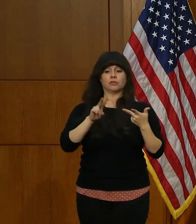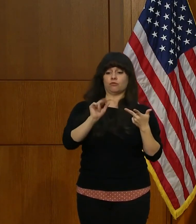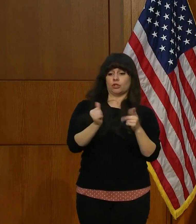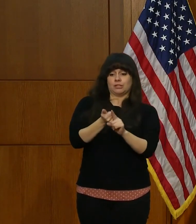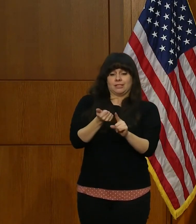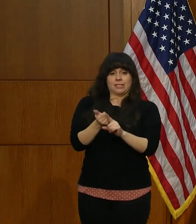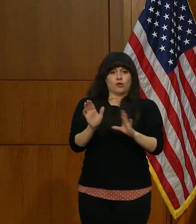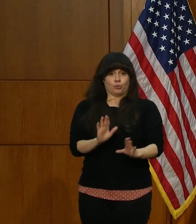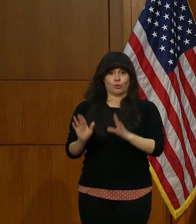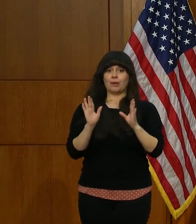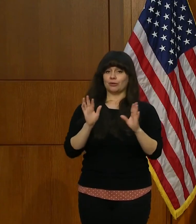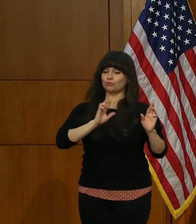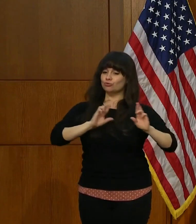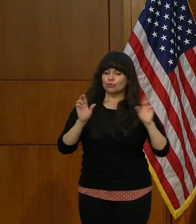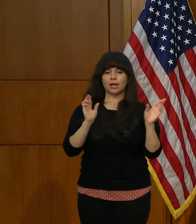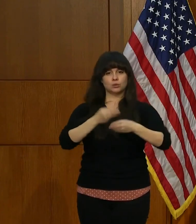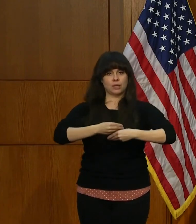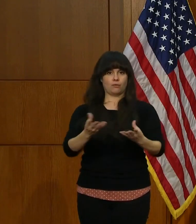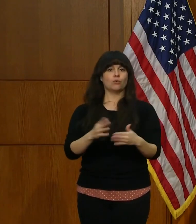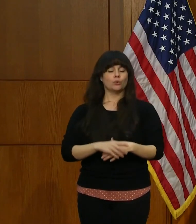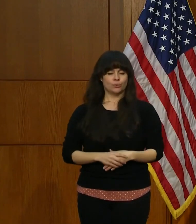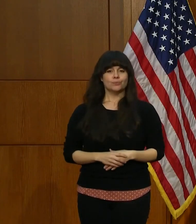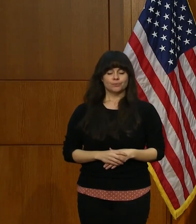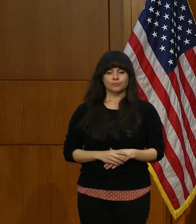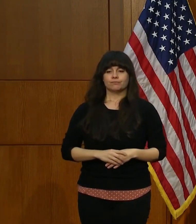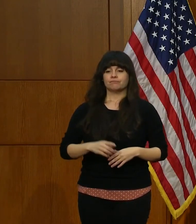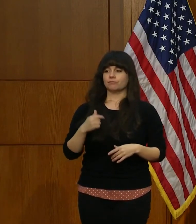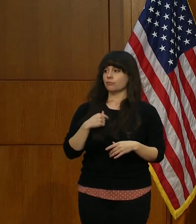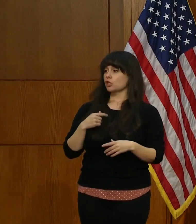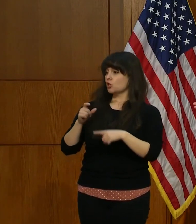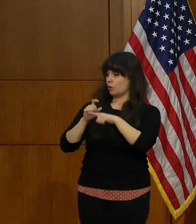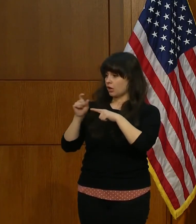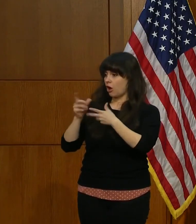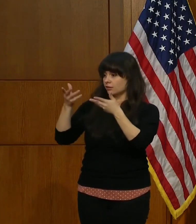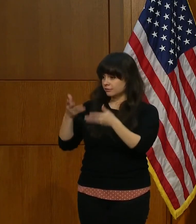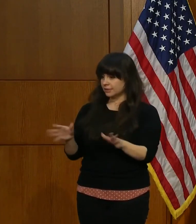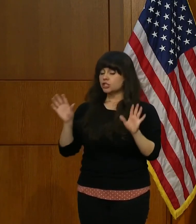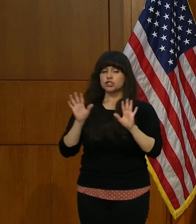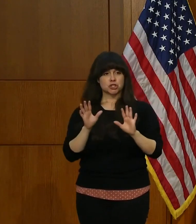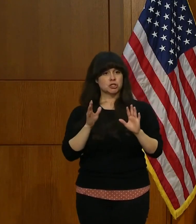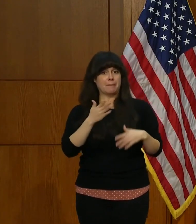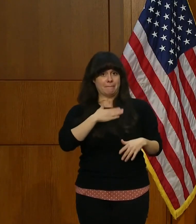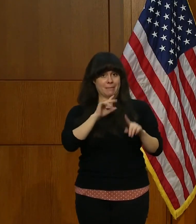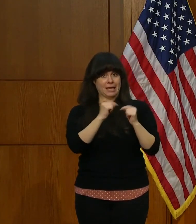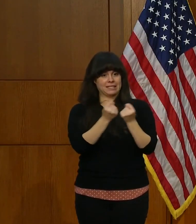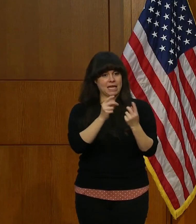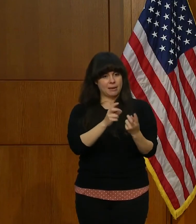VIRGINIA'S GOAL, AND VIRGINIA